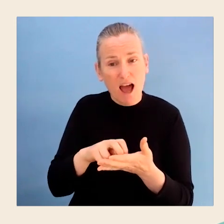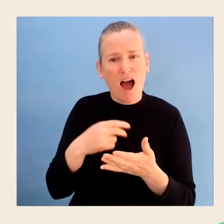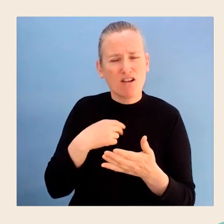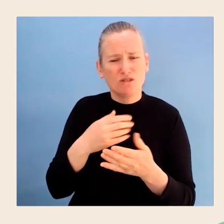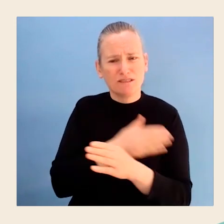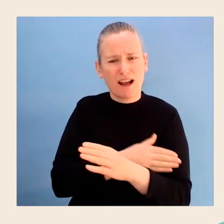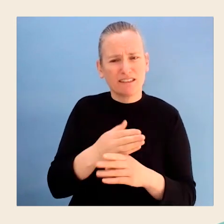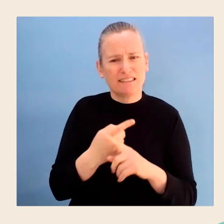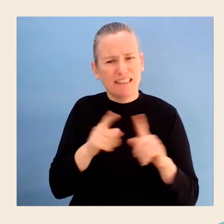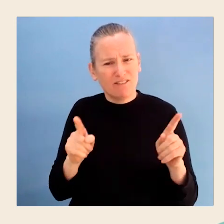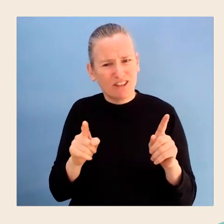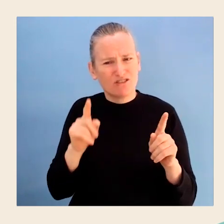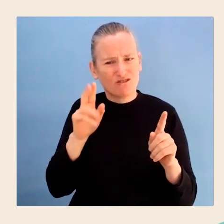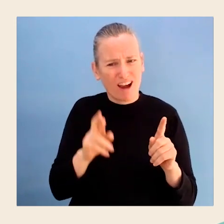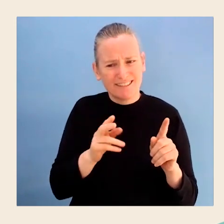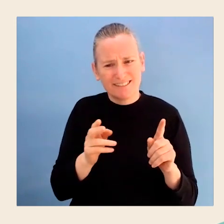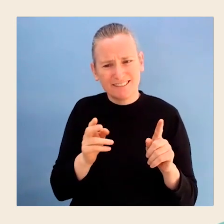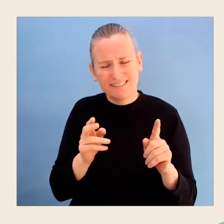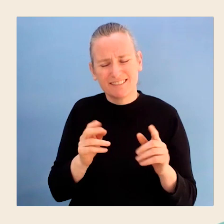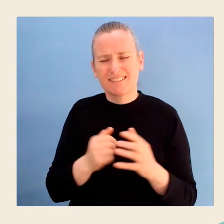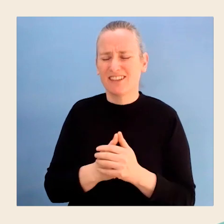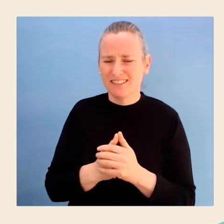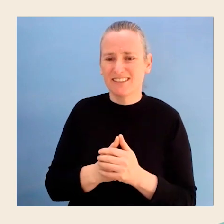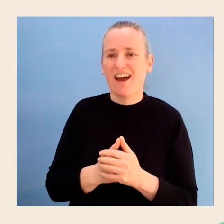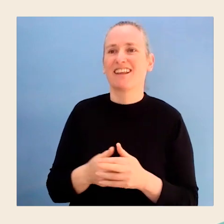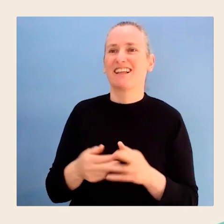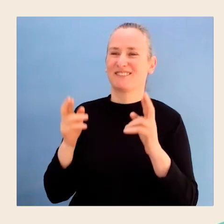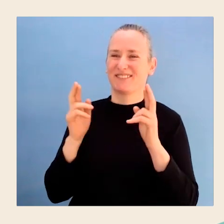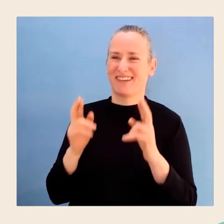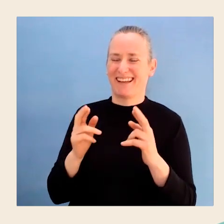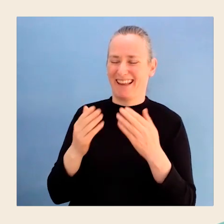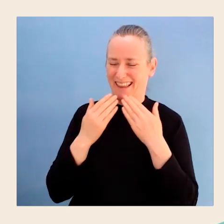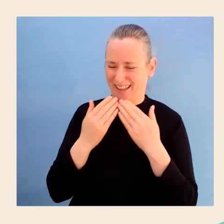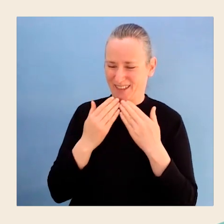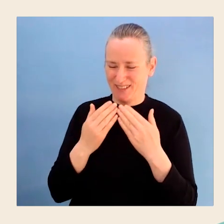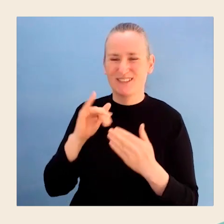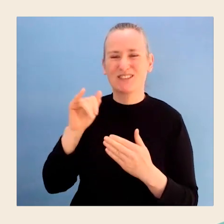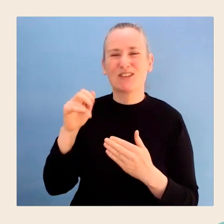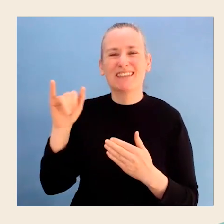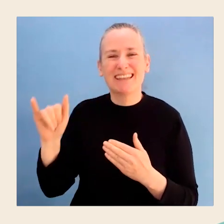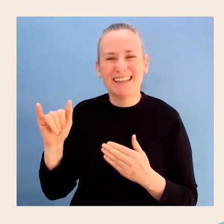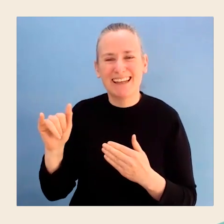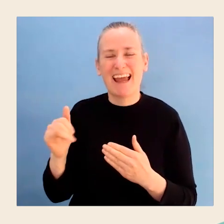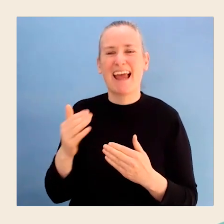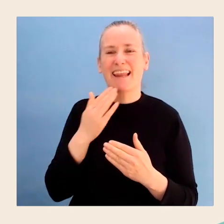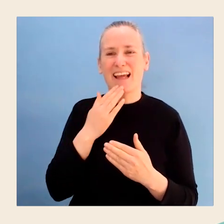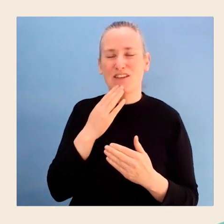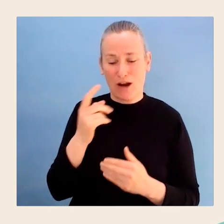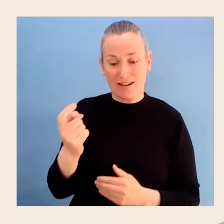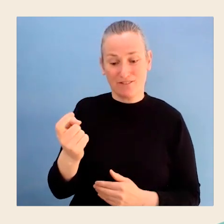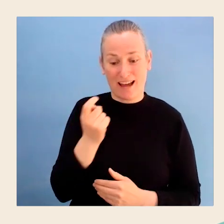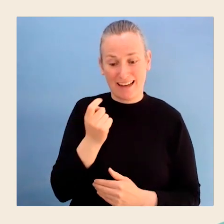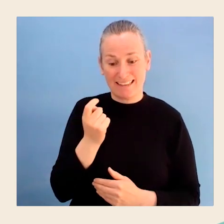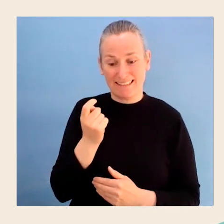Is that right? That's right. Thank you, Jody. Thank you for the invitation to be here